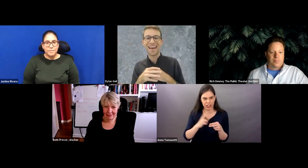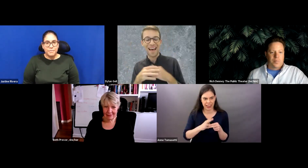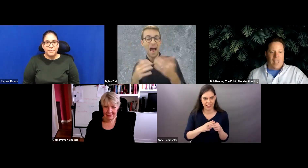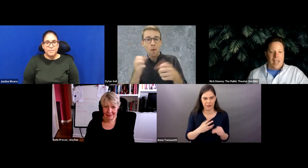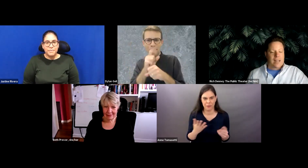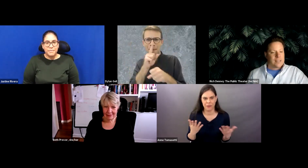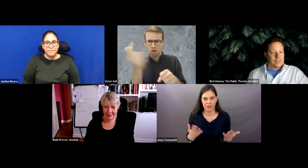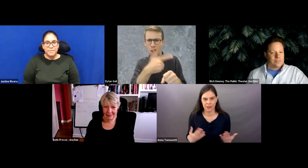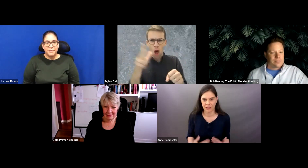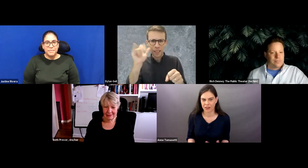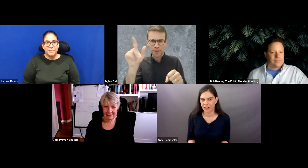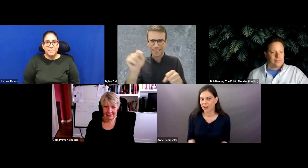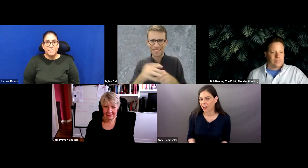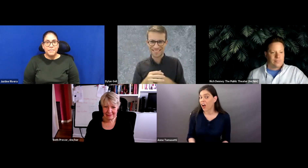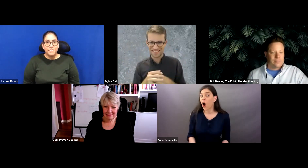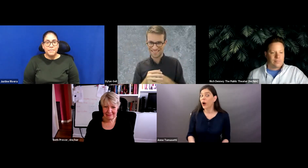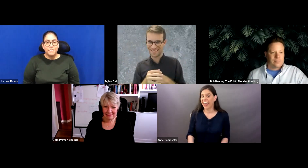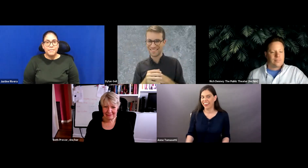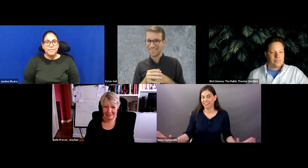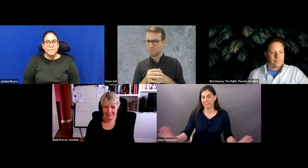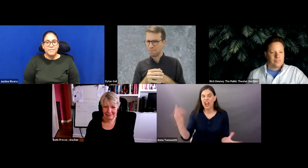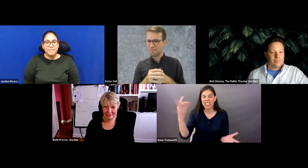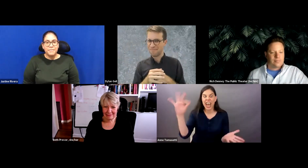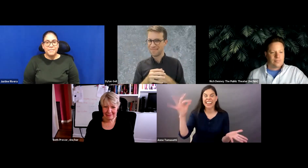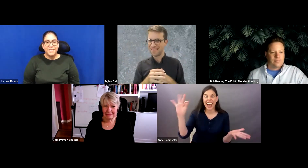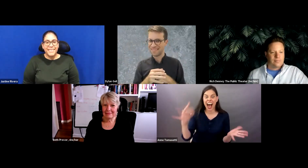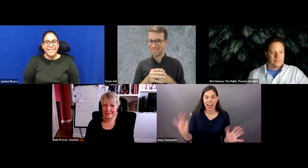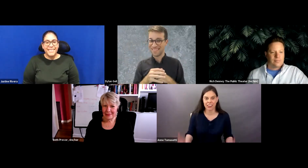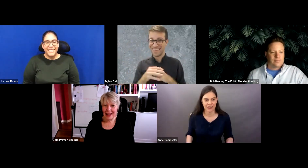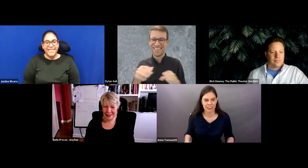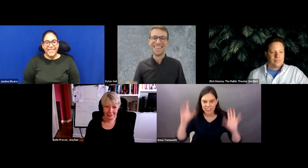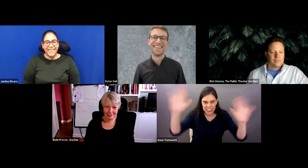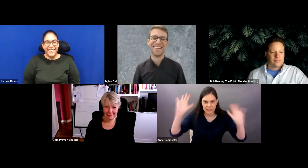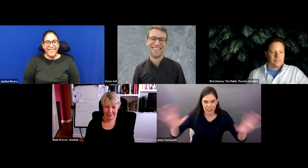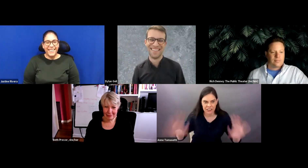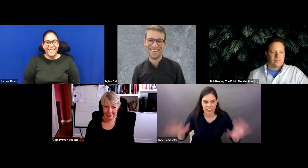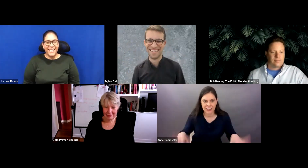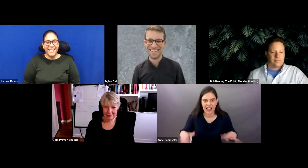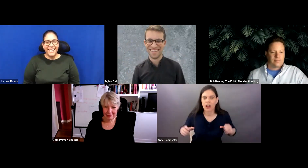Yes, this is Anne. I actually just wasn't sure if I was allowed to say her name. So I just wanted to make sure, but